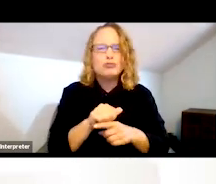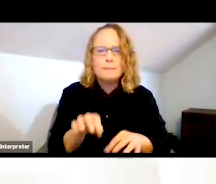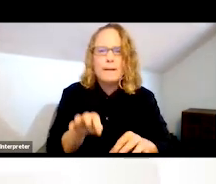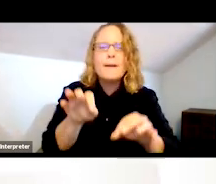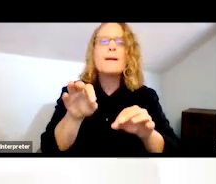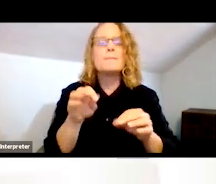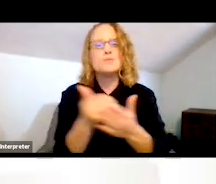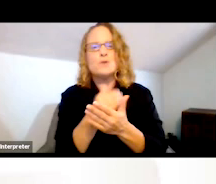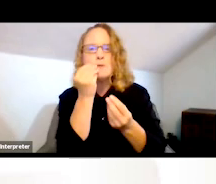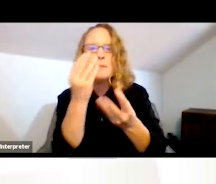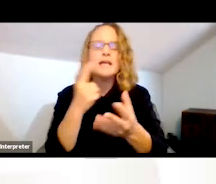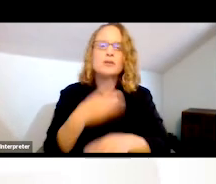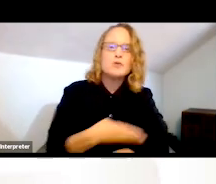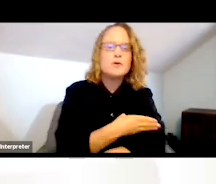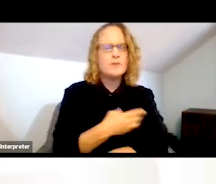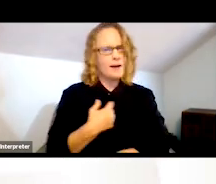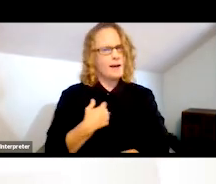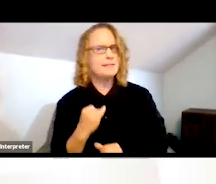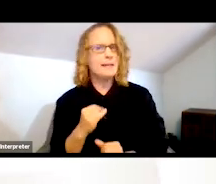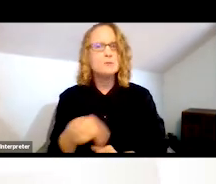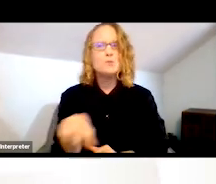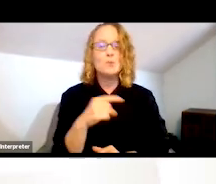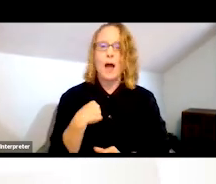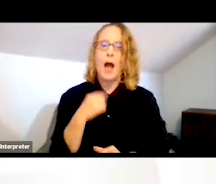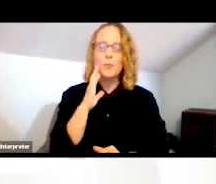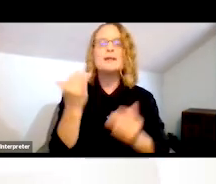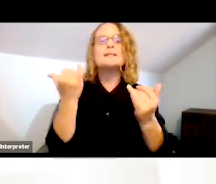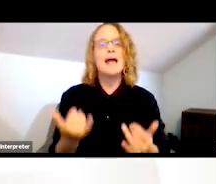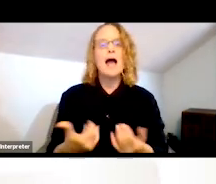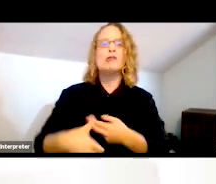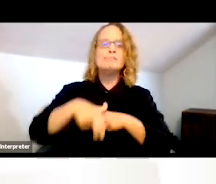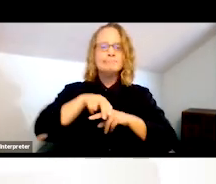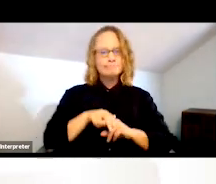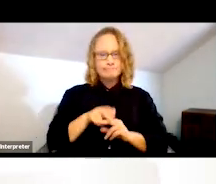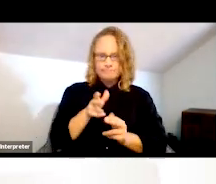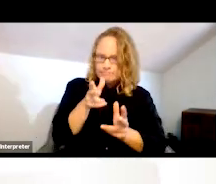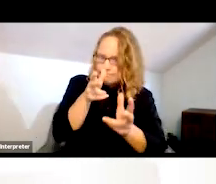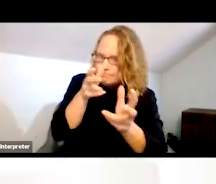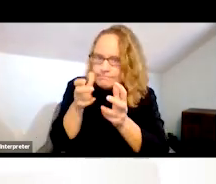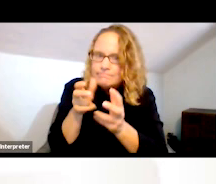hey, continue to do the great work that you guys are doing. You're tuning in here today, hopefully, to get some more resources